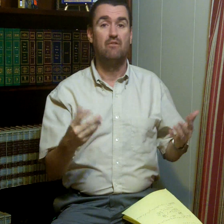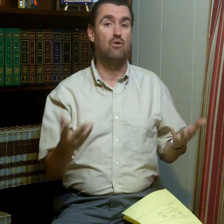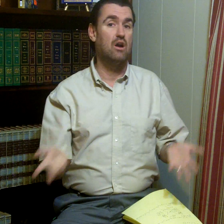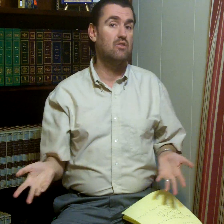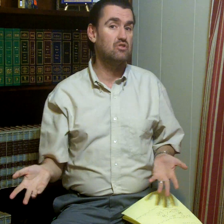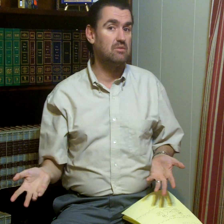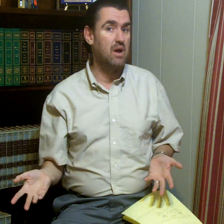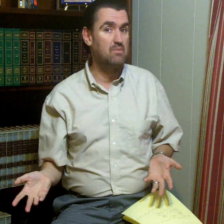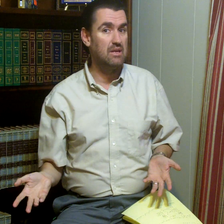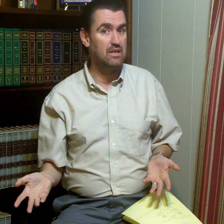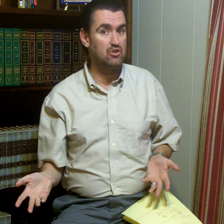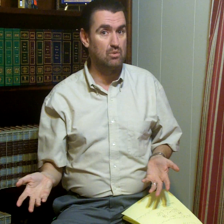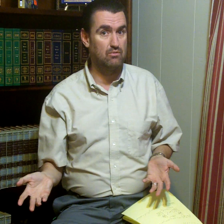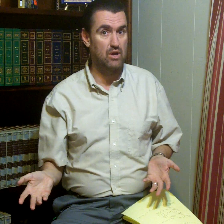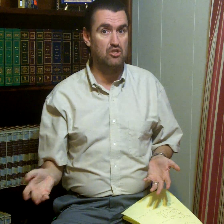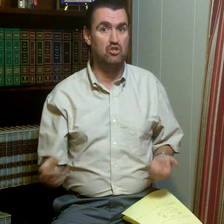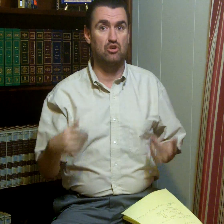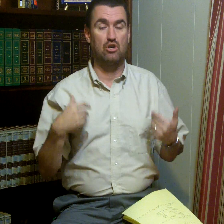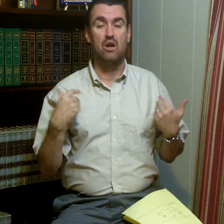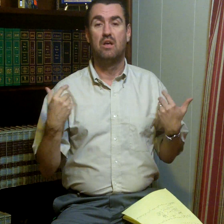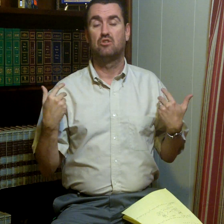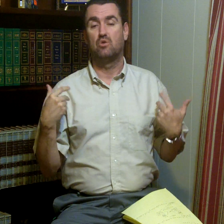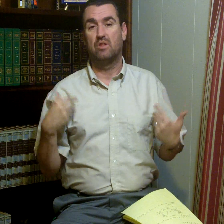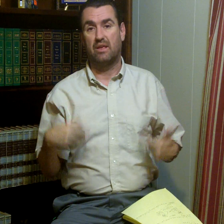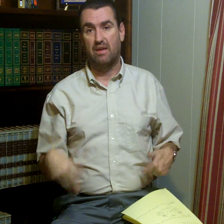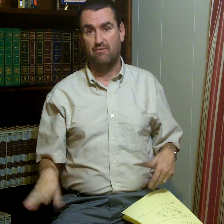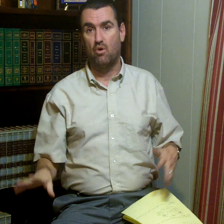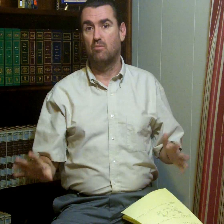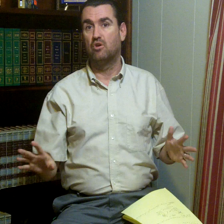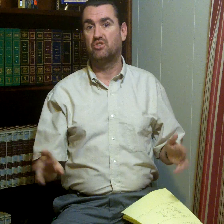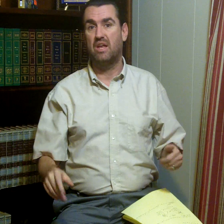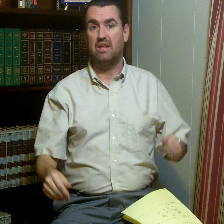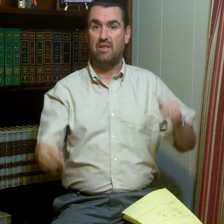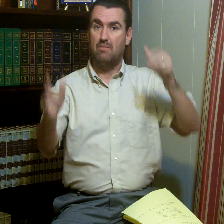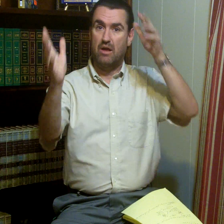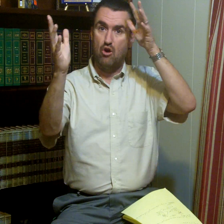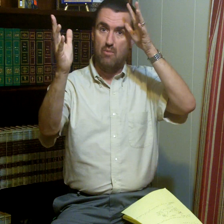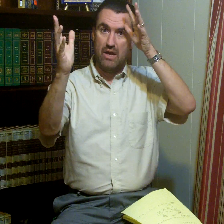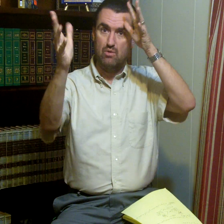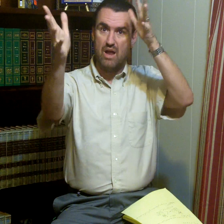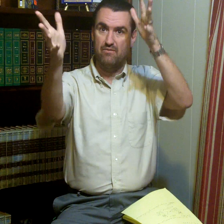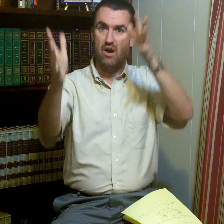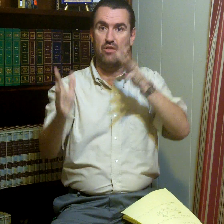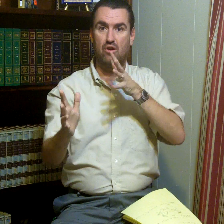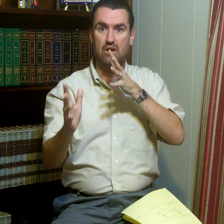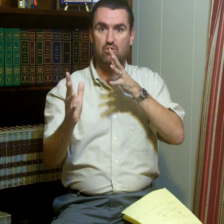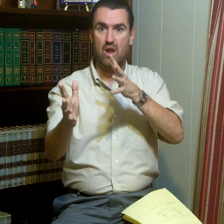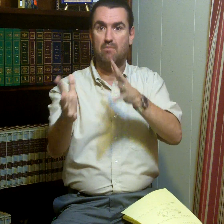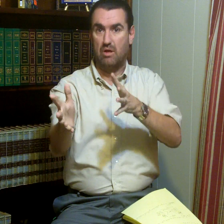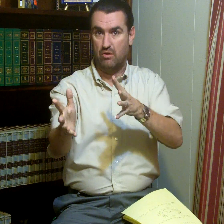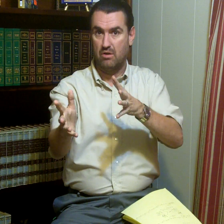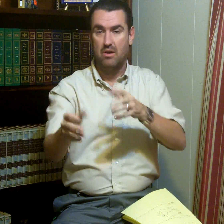for others it might be an issue of register so in a formal setting they might go my grandfather and grandmother